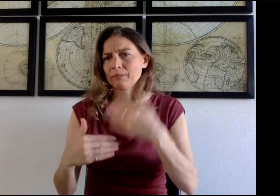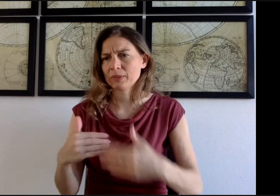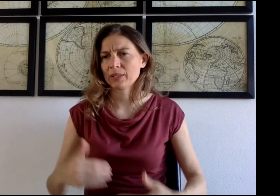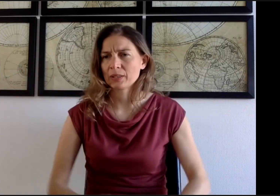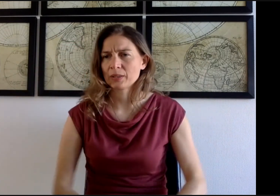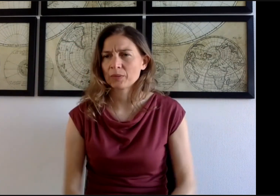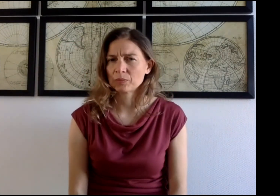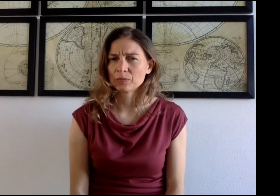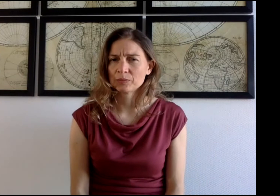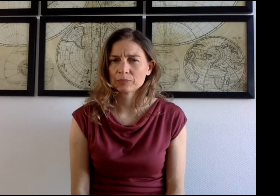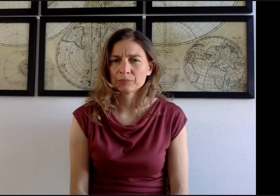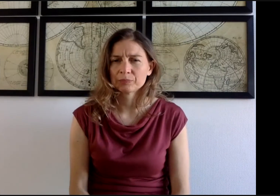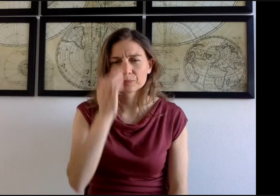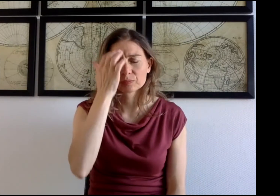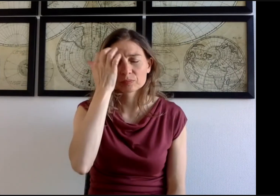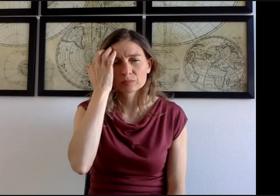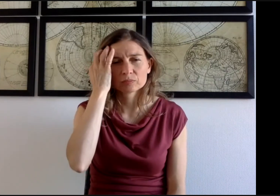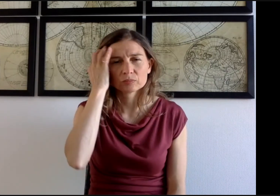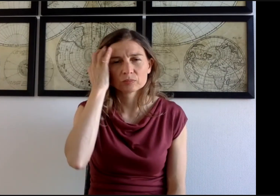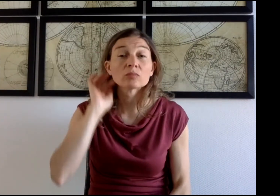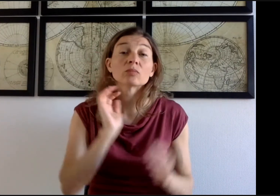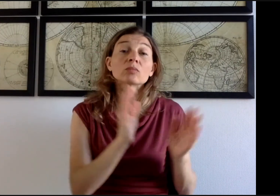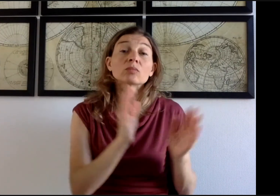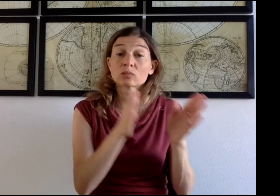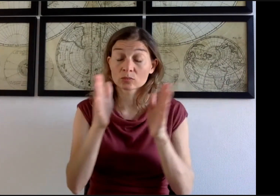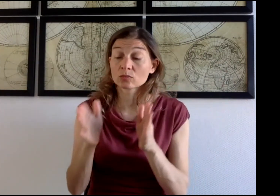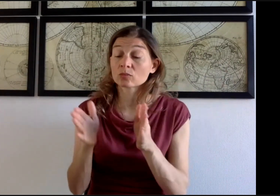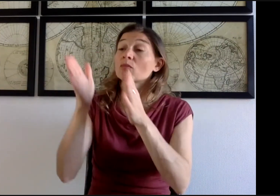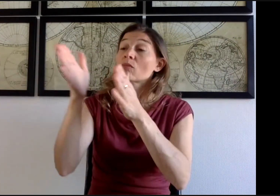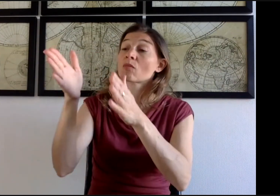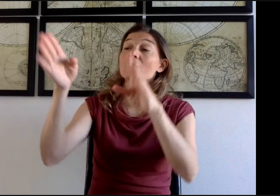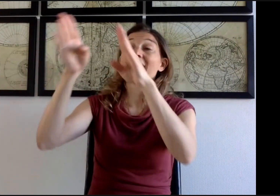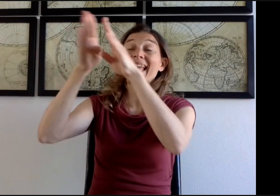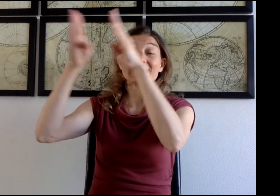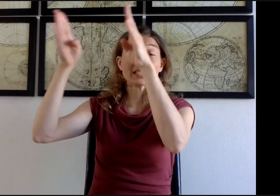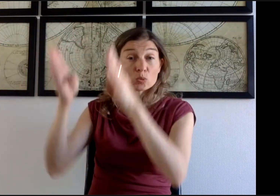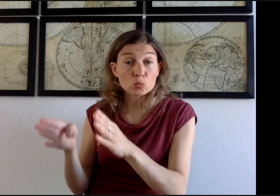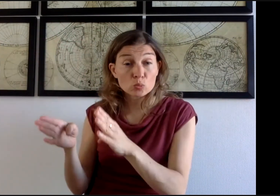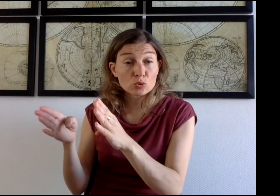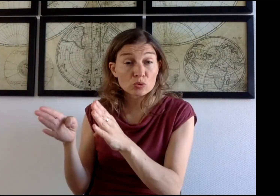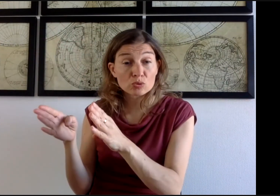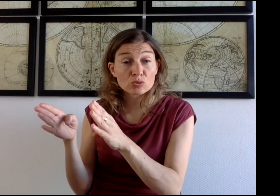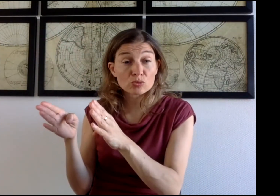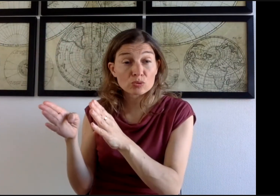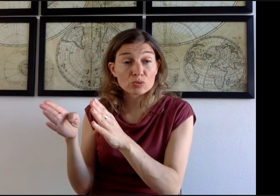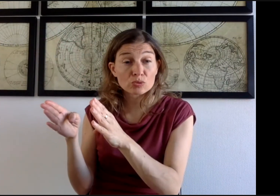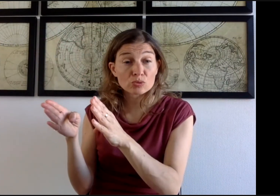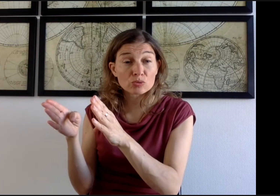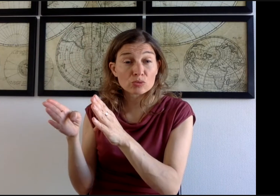In the case of institution or existential space, in Spain,